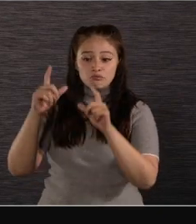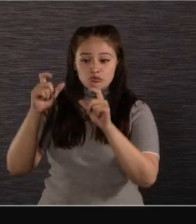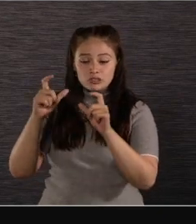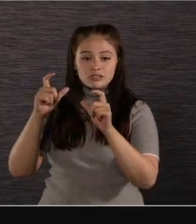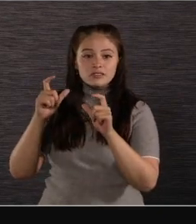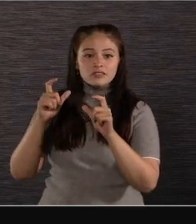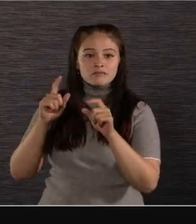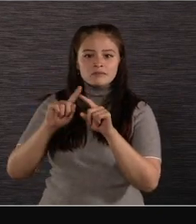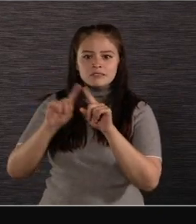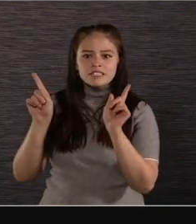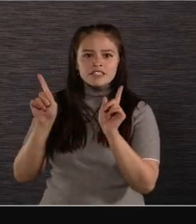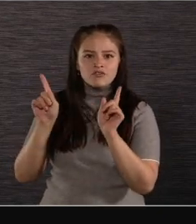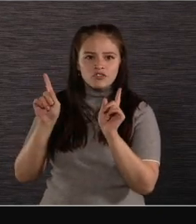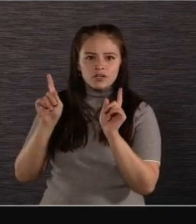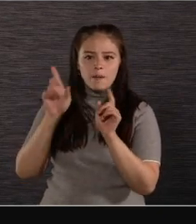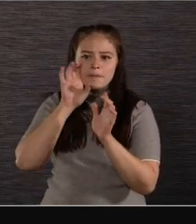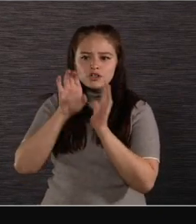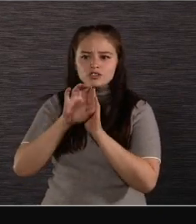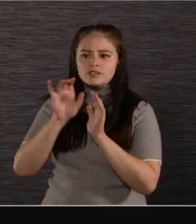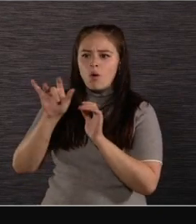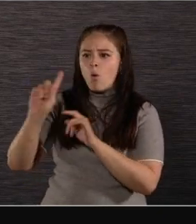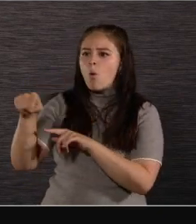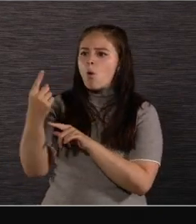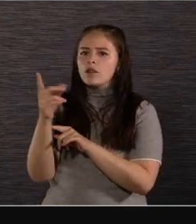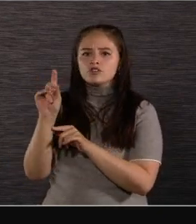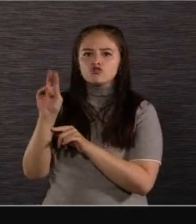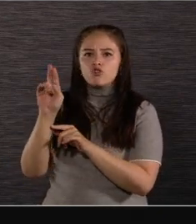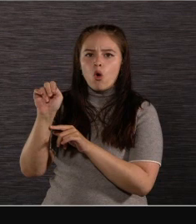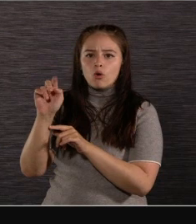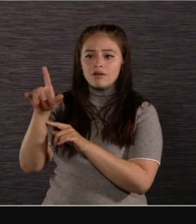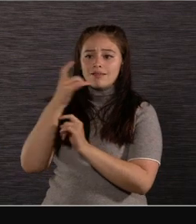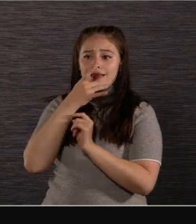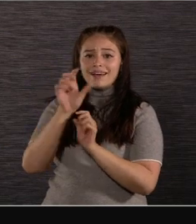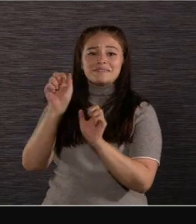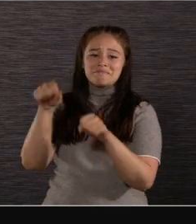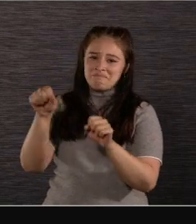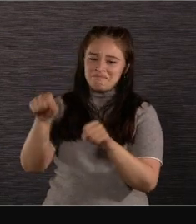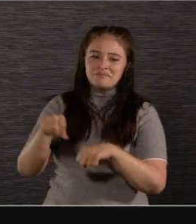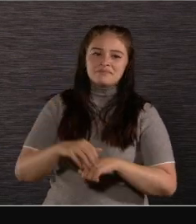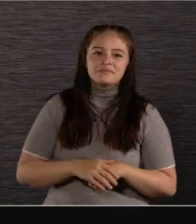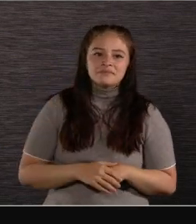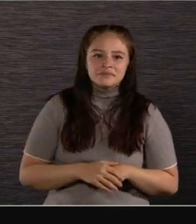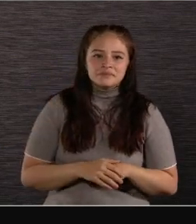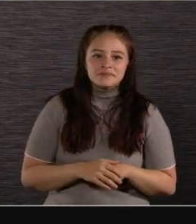that only a drone light can Airpeak is also capable